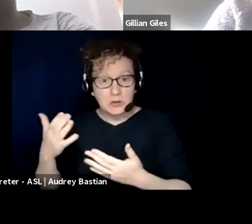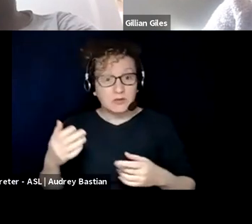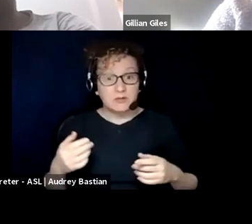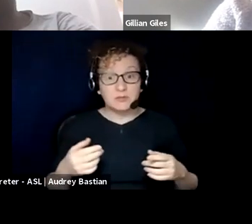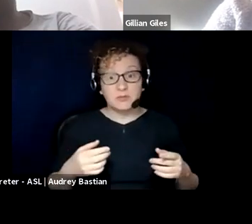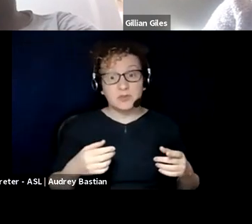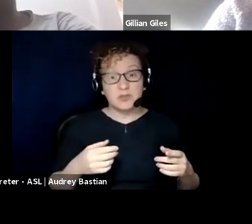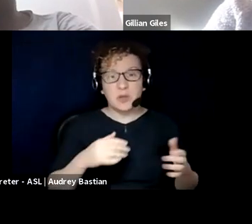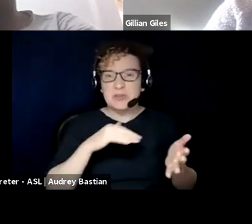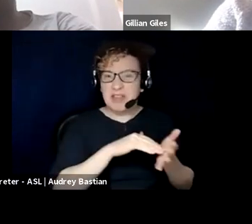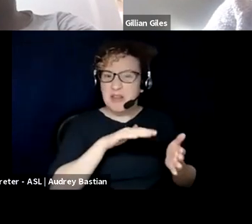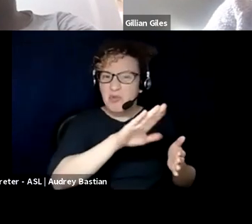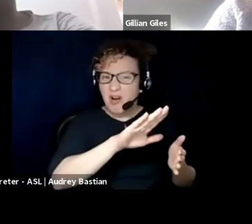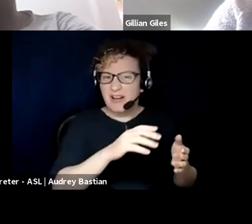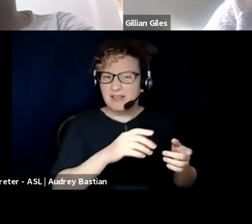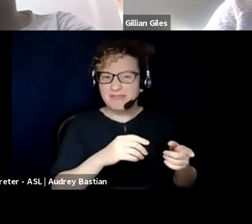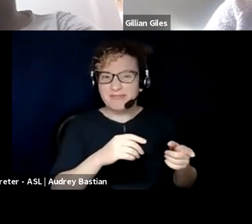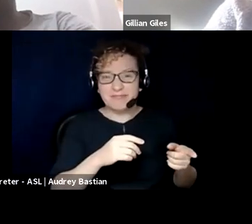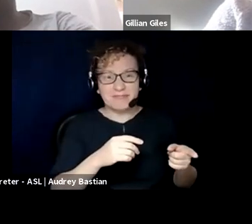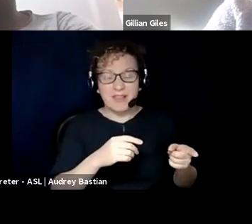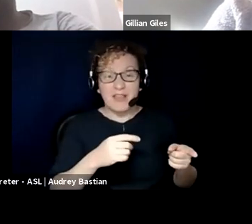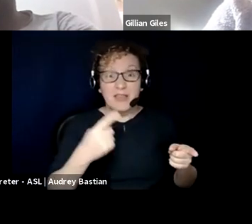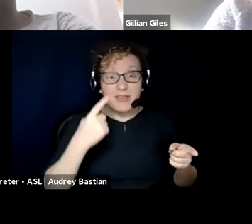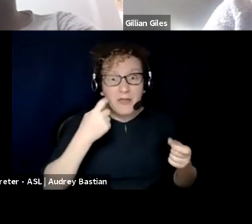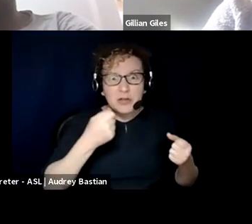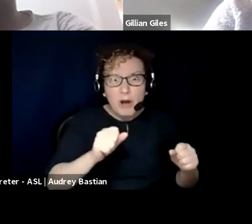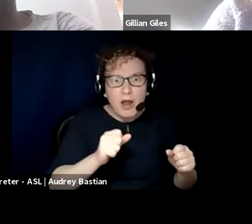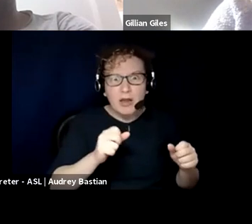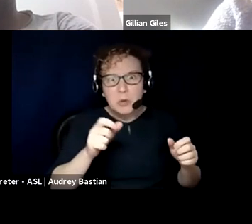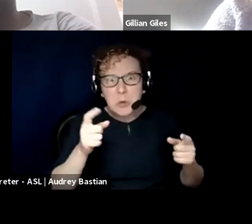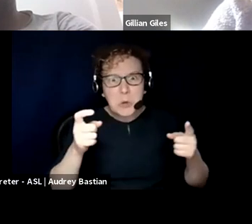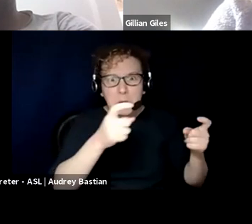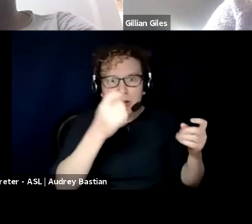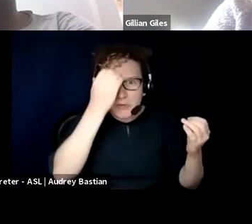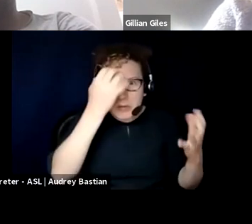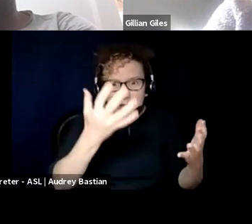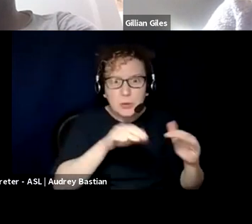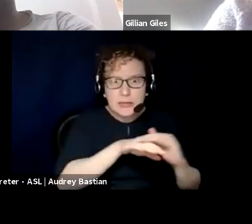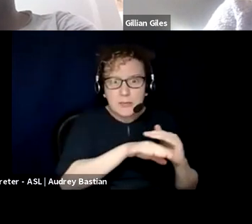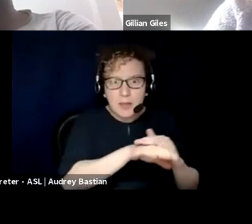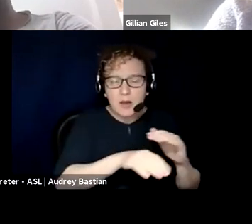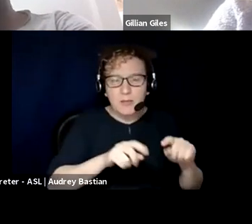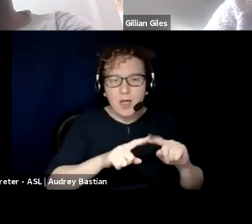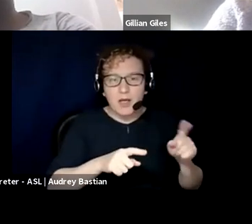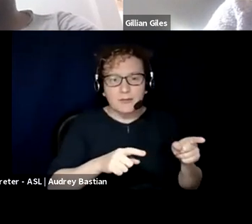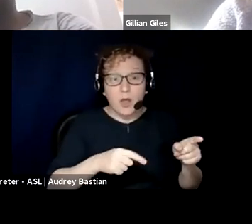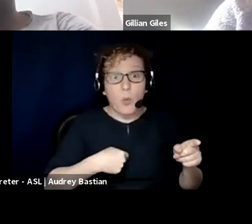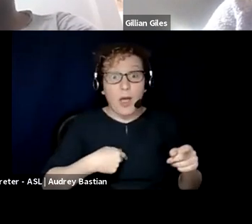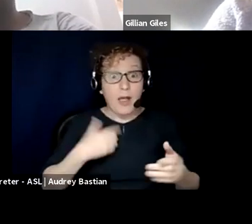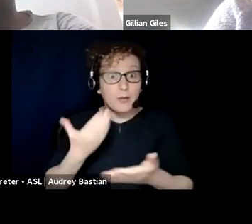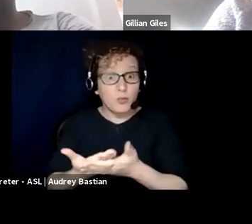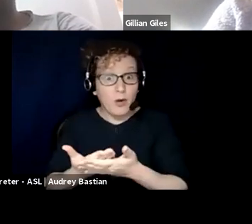job, I still learned a lot after the first four weeks I was there that was just like